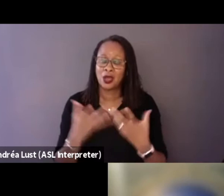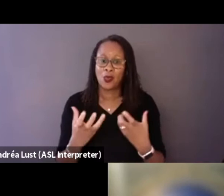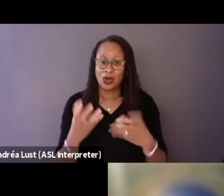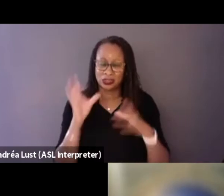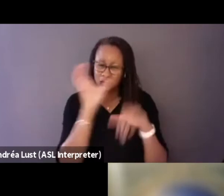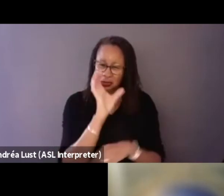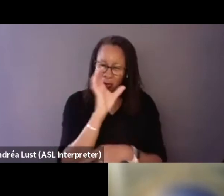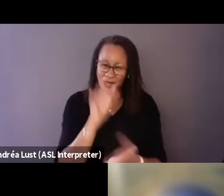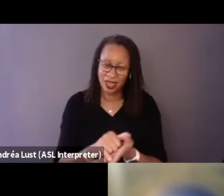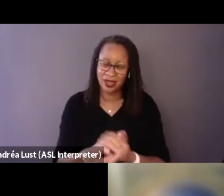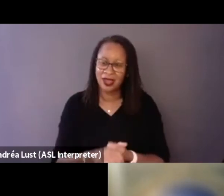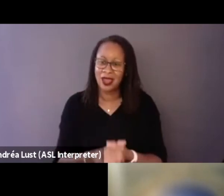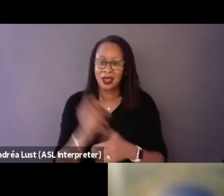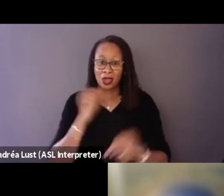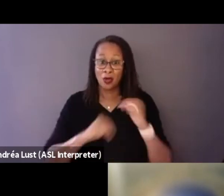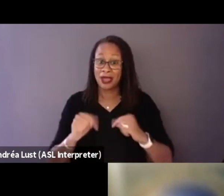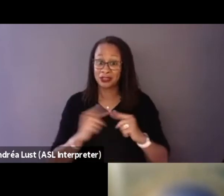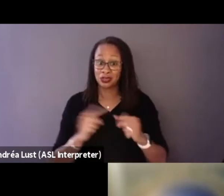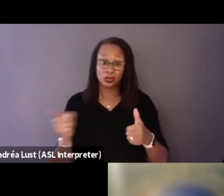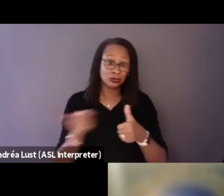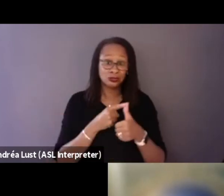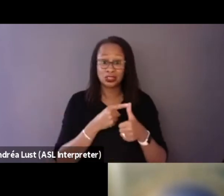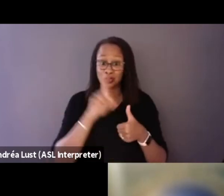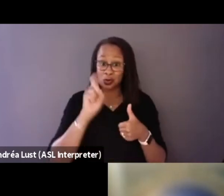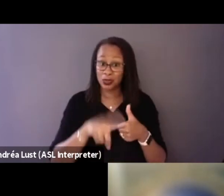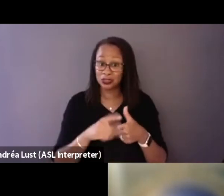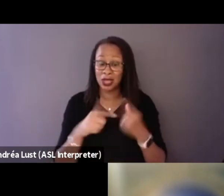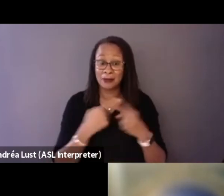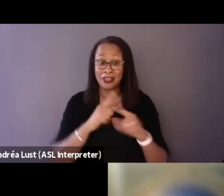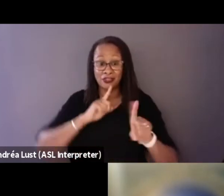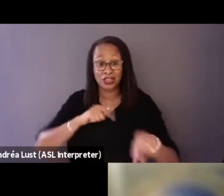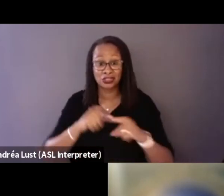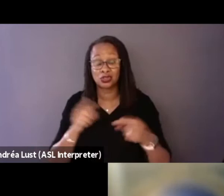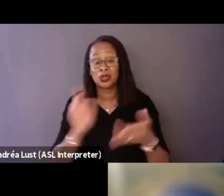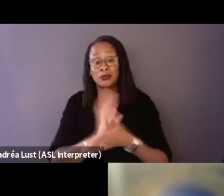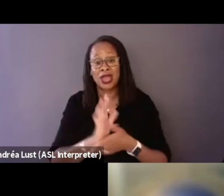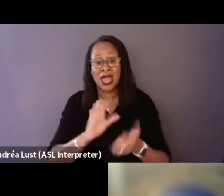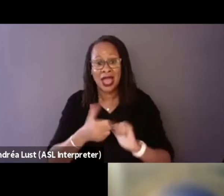and going back to your original thing, about the reaction to the movie and how people reacted.